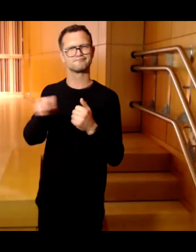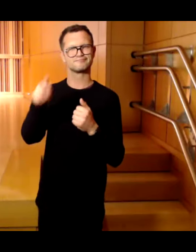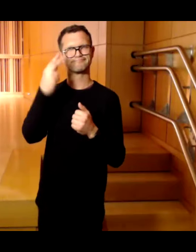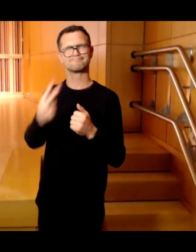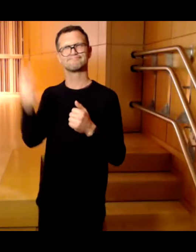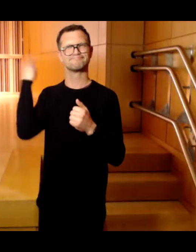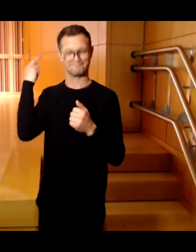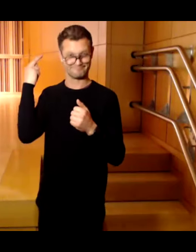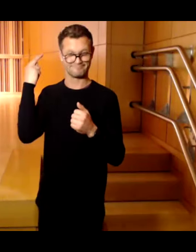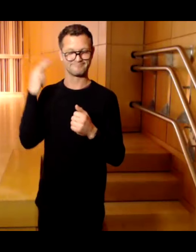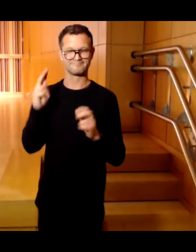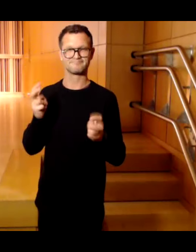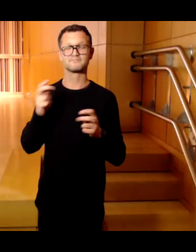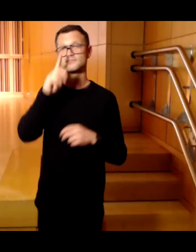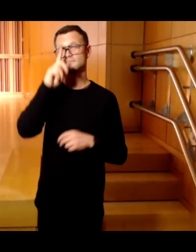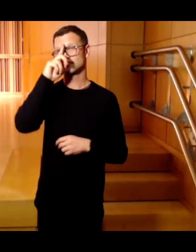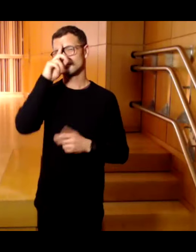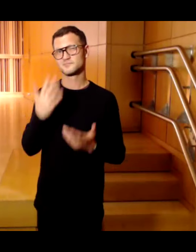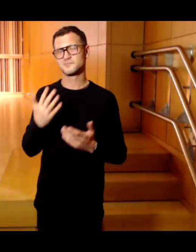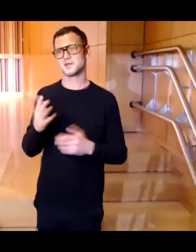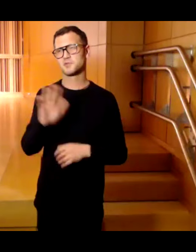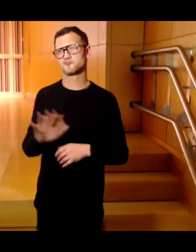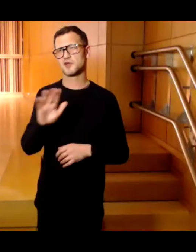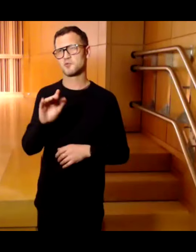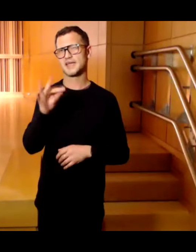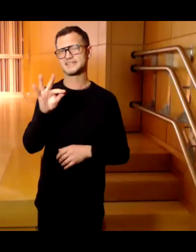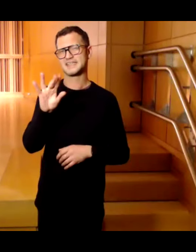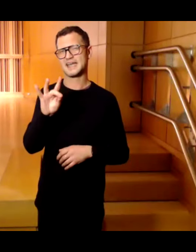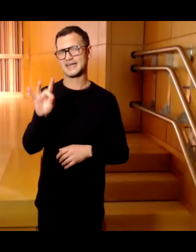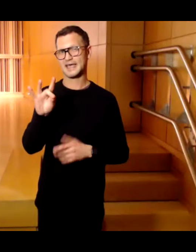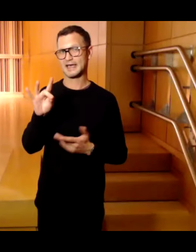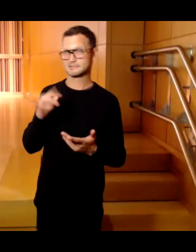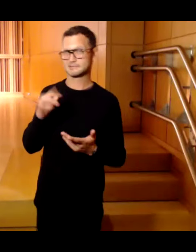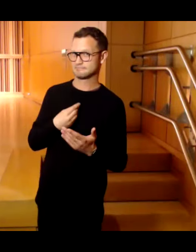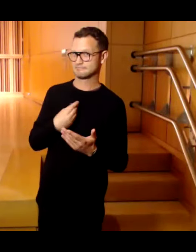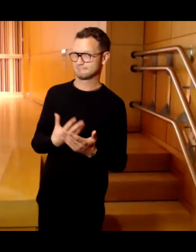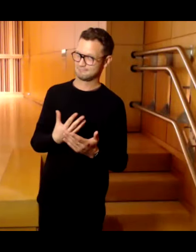It might have been around 1988, so I'm dating myself, not Robert.